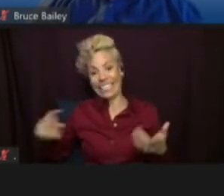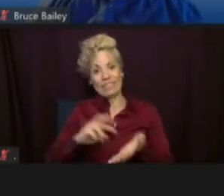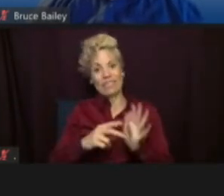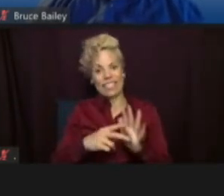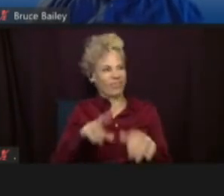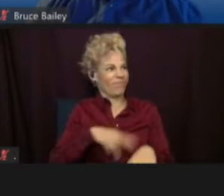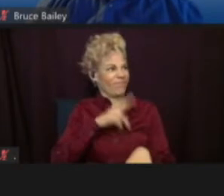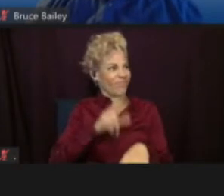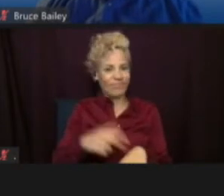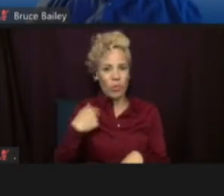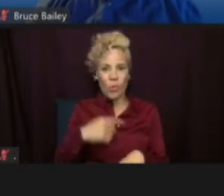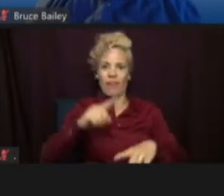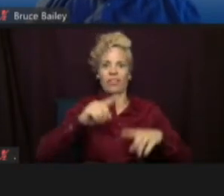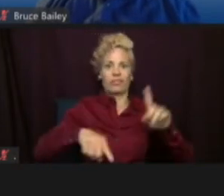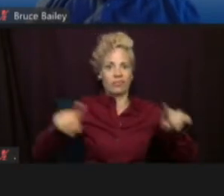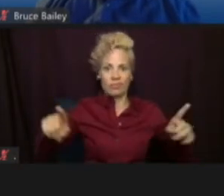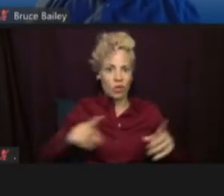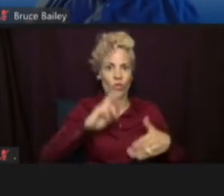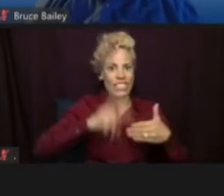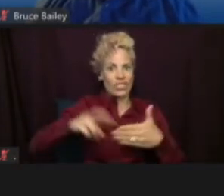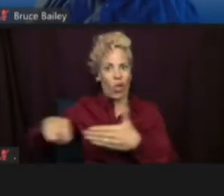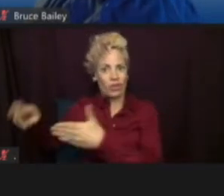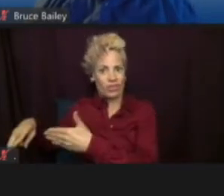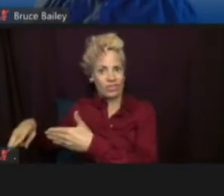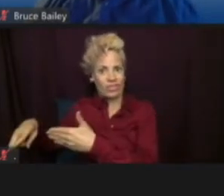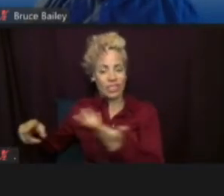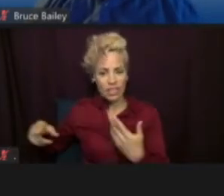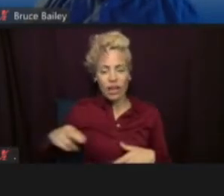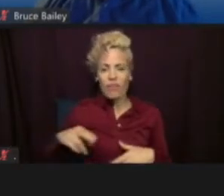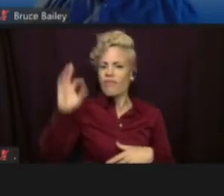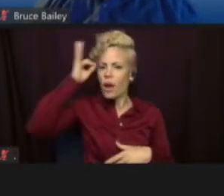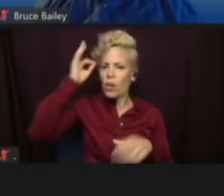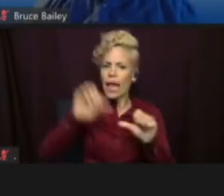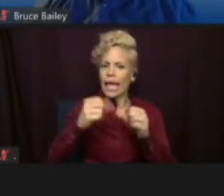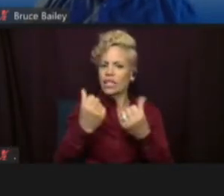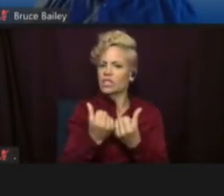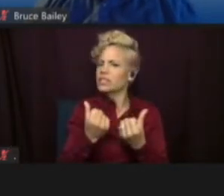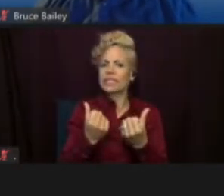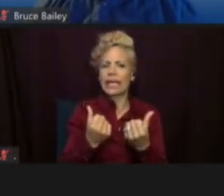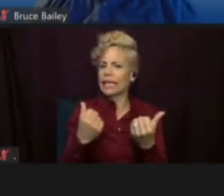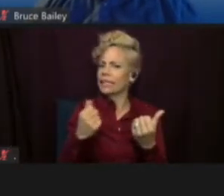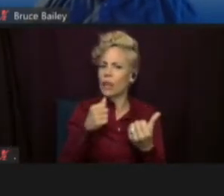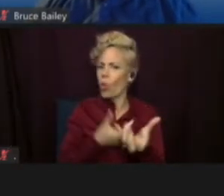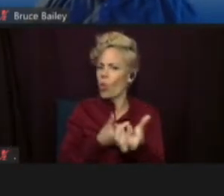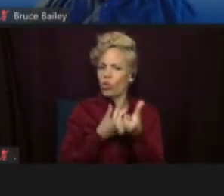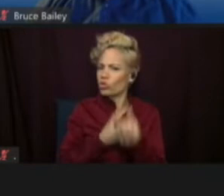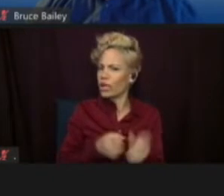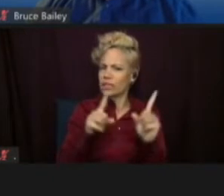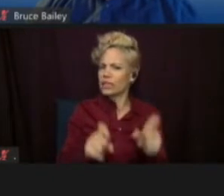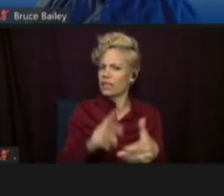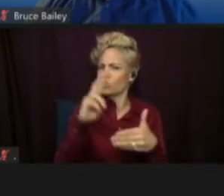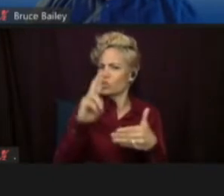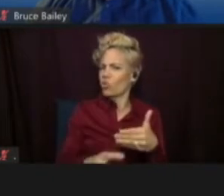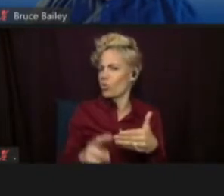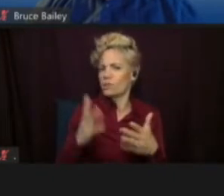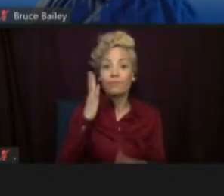And federal agencies struggle with being able to trust test results because we don't know where these results came from.